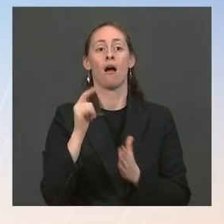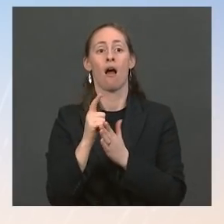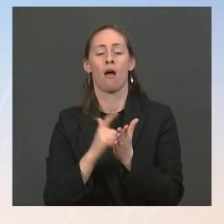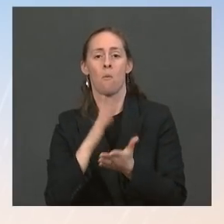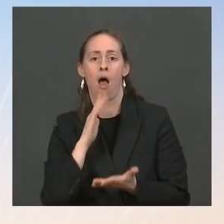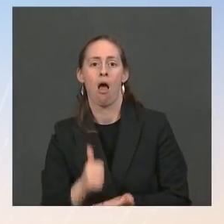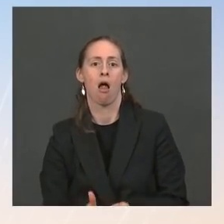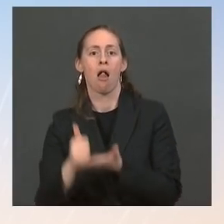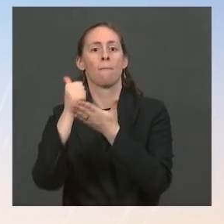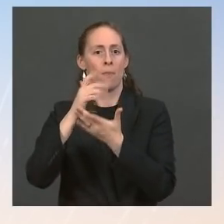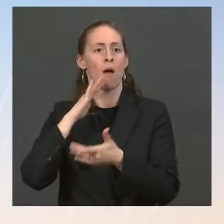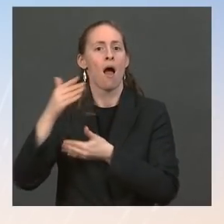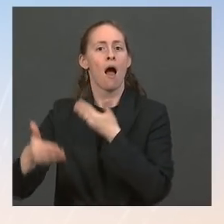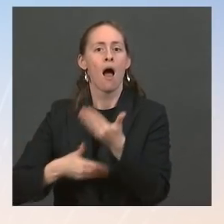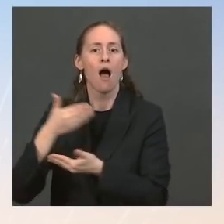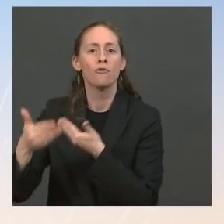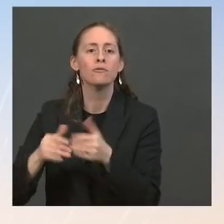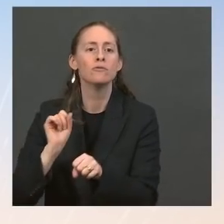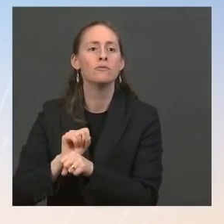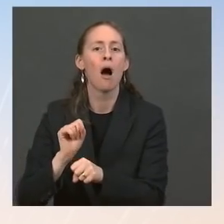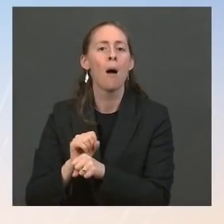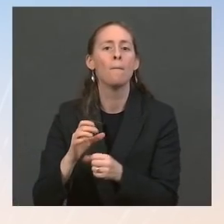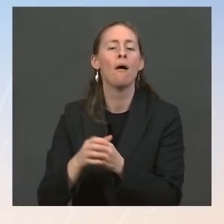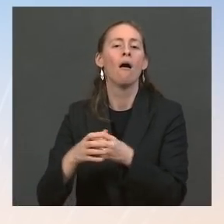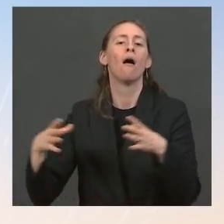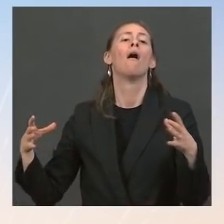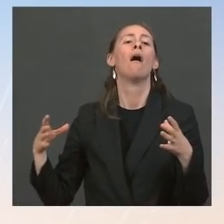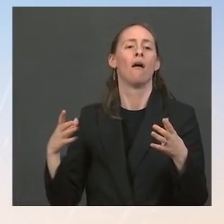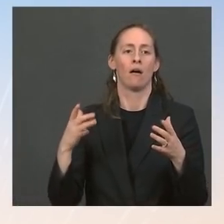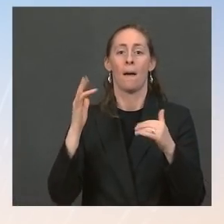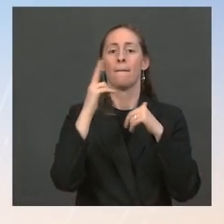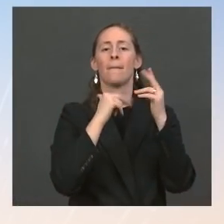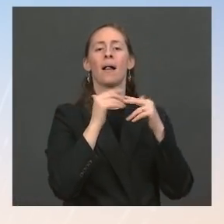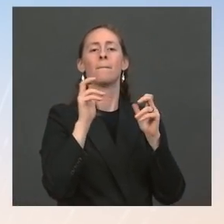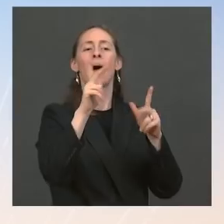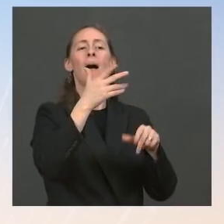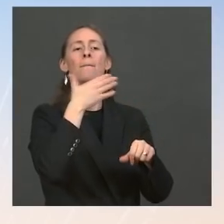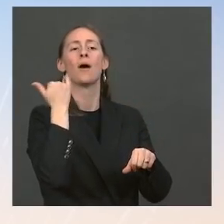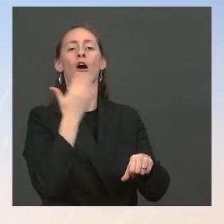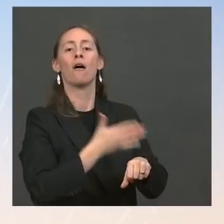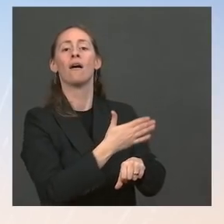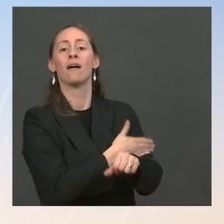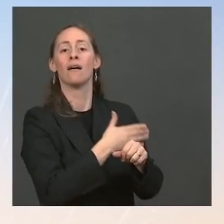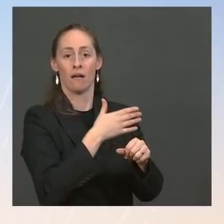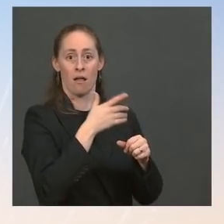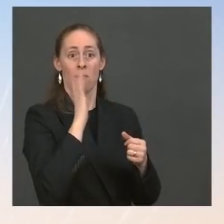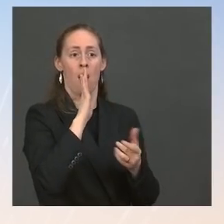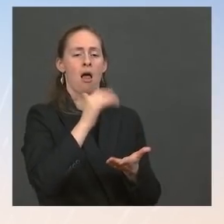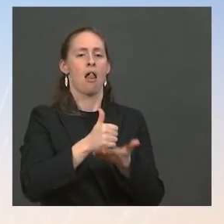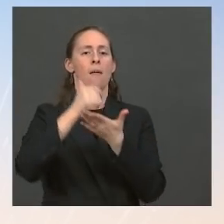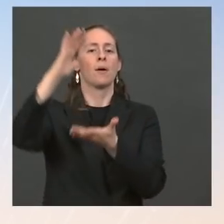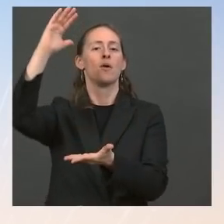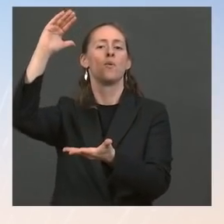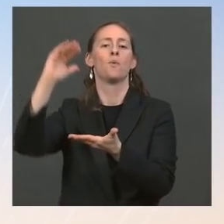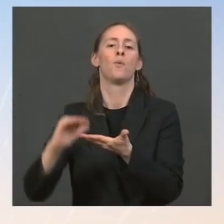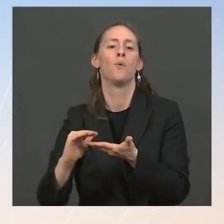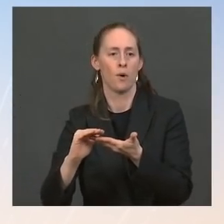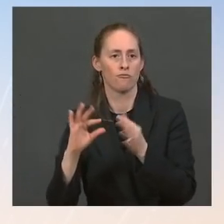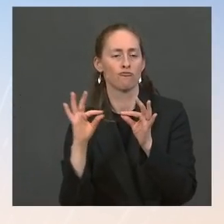That and the Build Back Better Agenda will help reduce inflation, will help cut costs for the American people over the long term. The Press: But as you acknowledged,